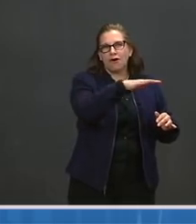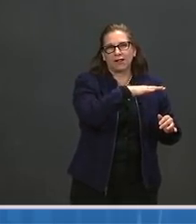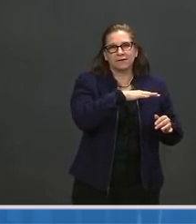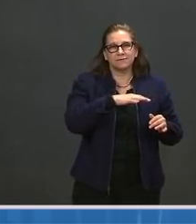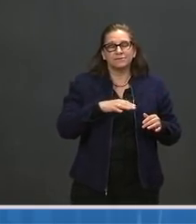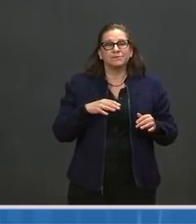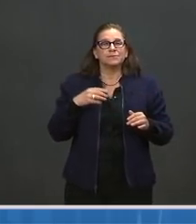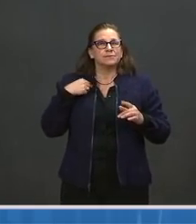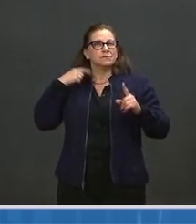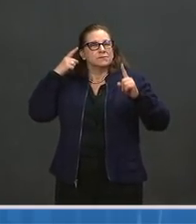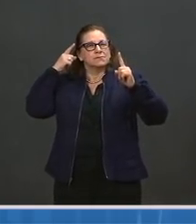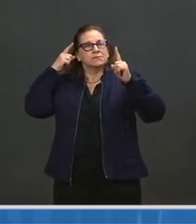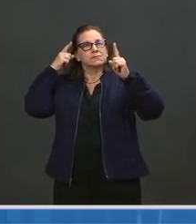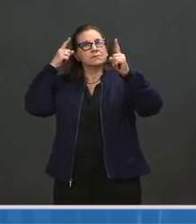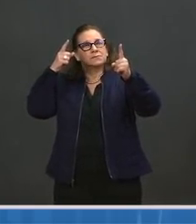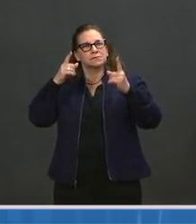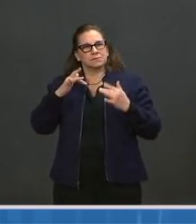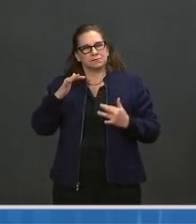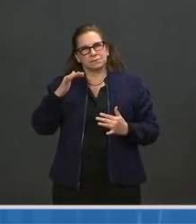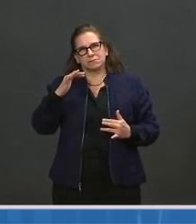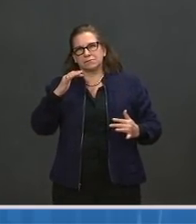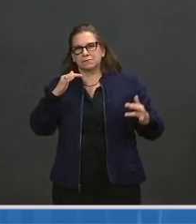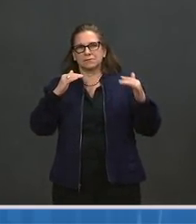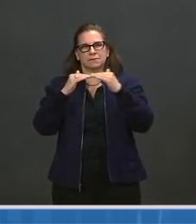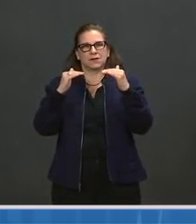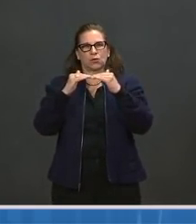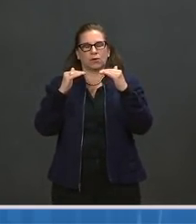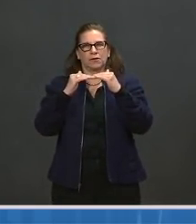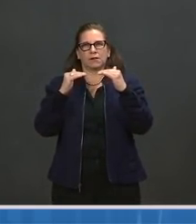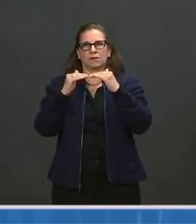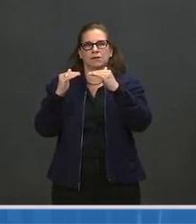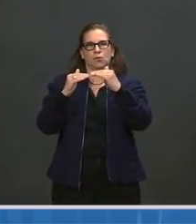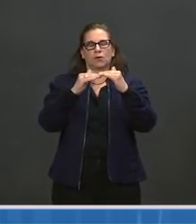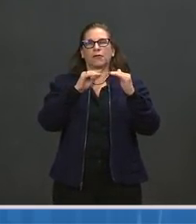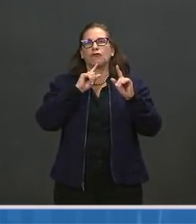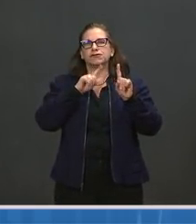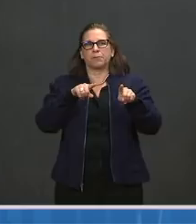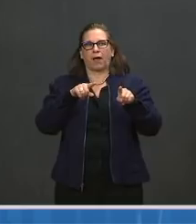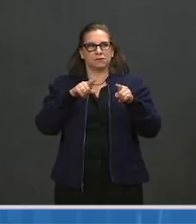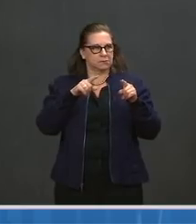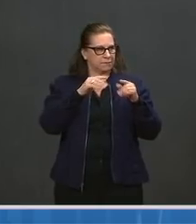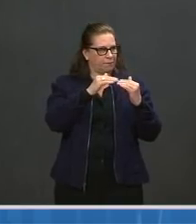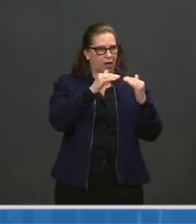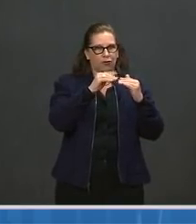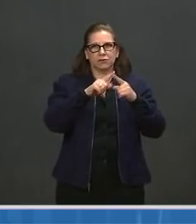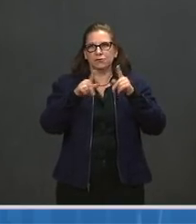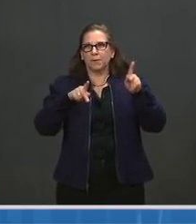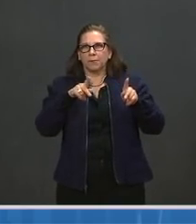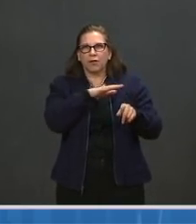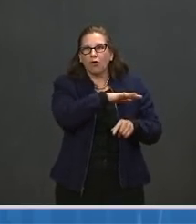The state of Washington will receive its first federally -- federal community vaccination site.